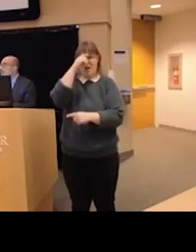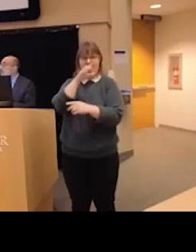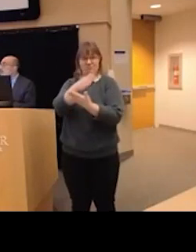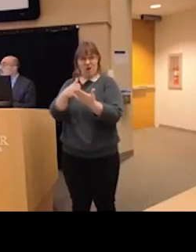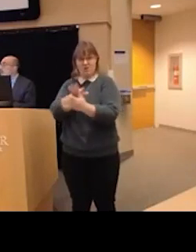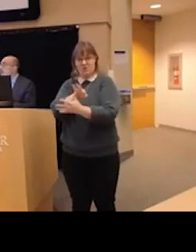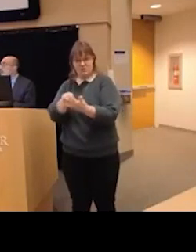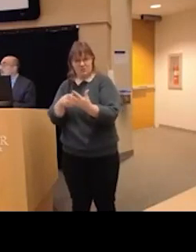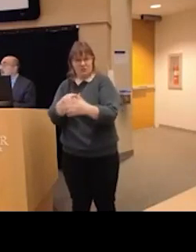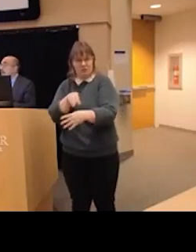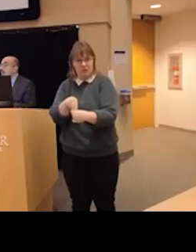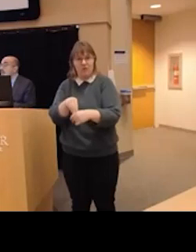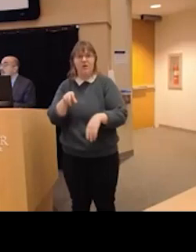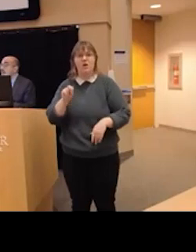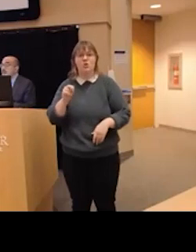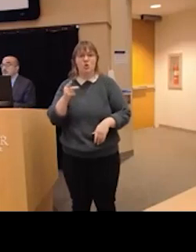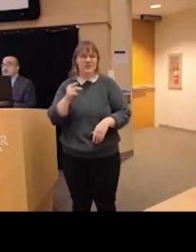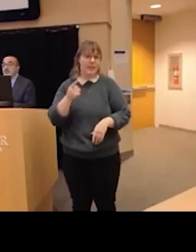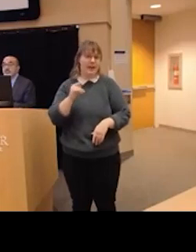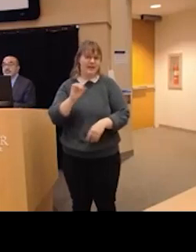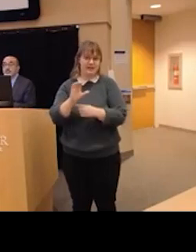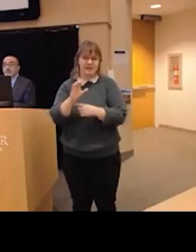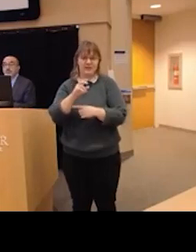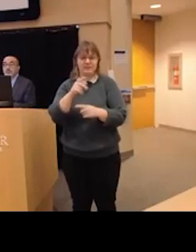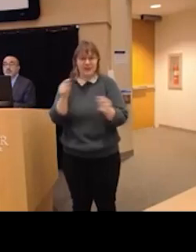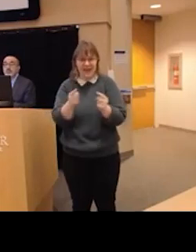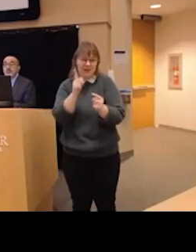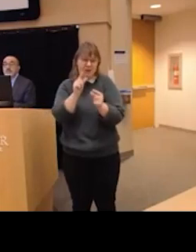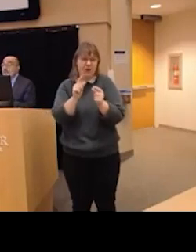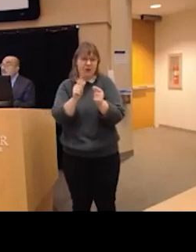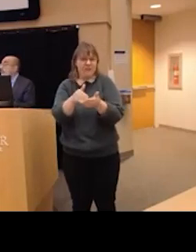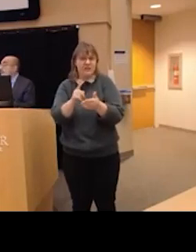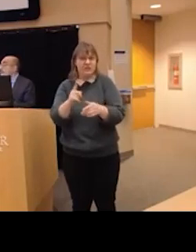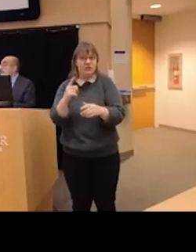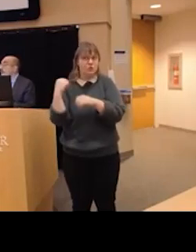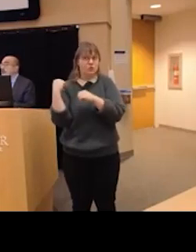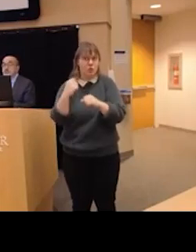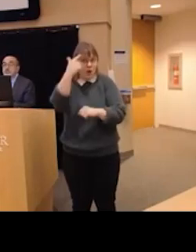about noplastic pain um and of course as often as a very strong uh mental health component to